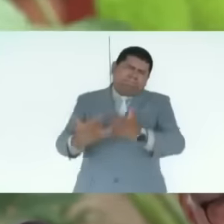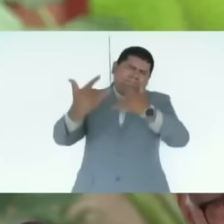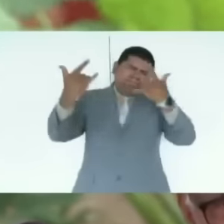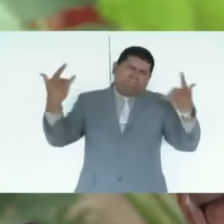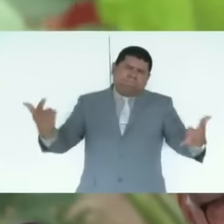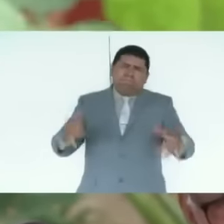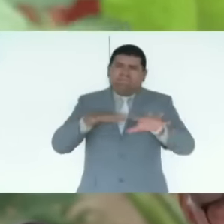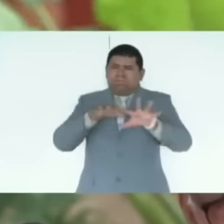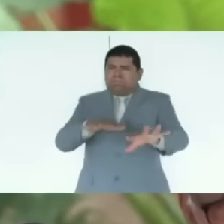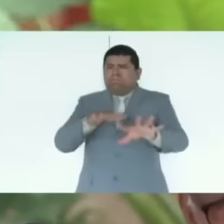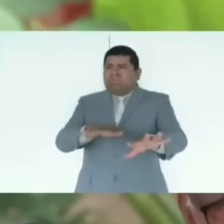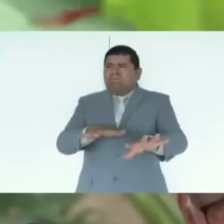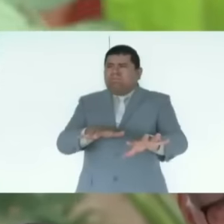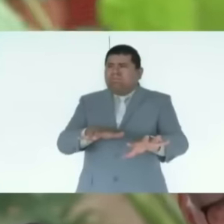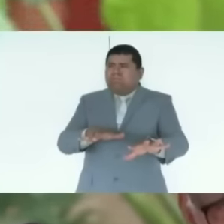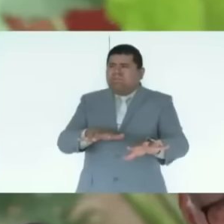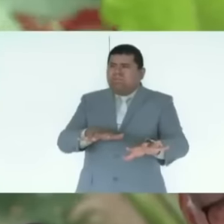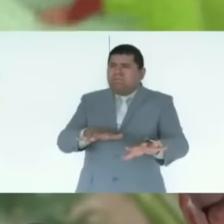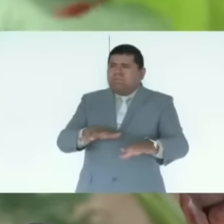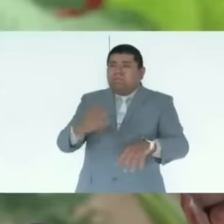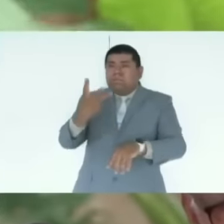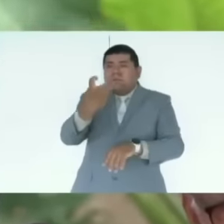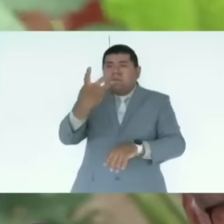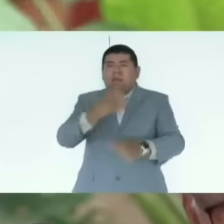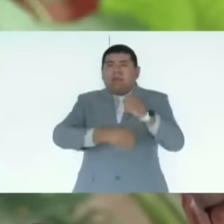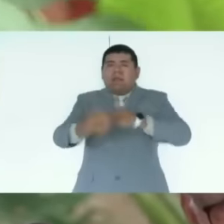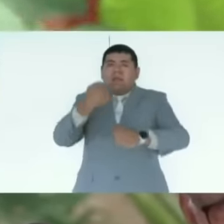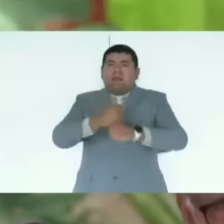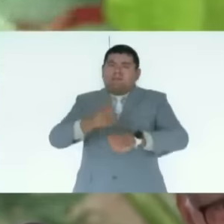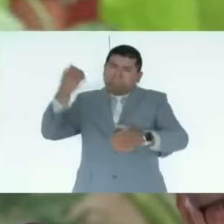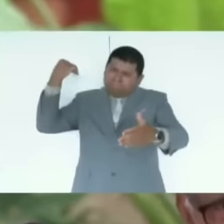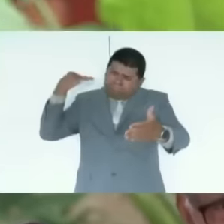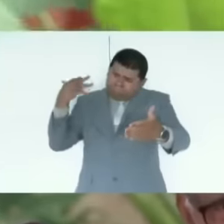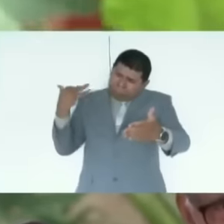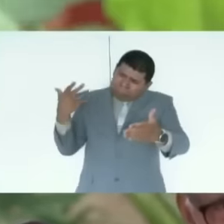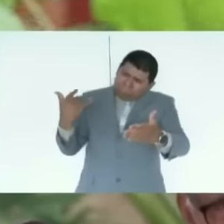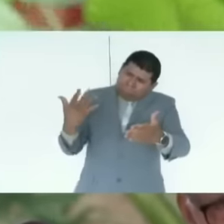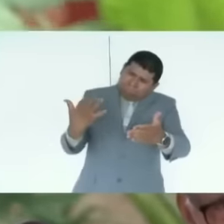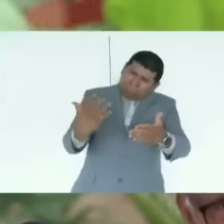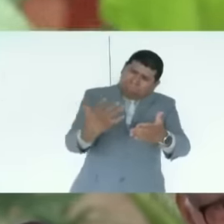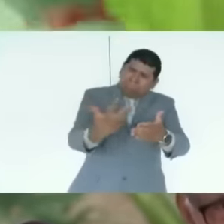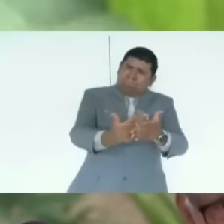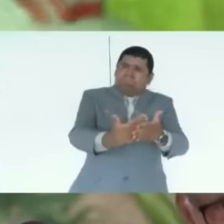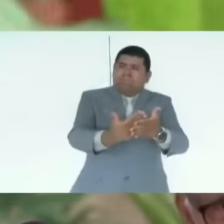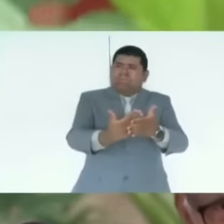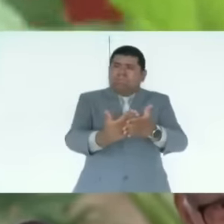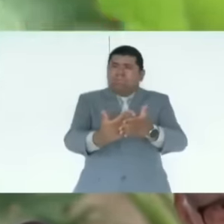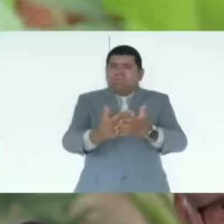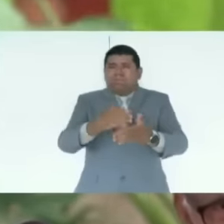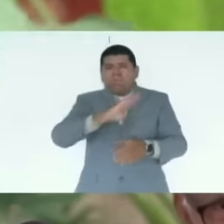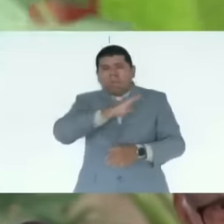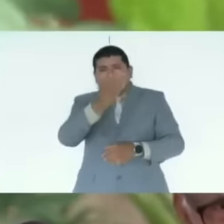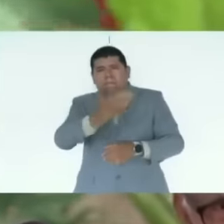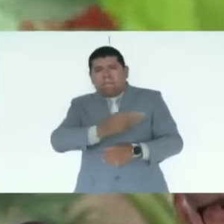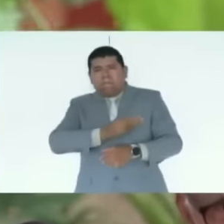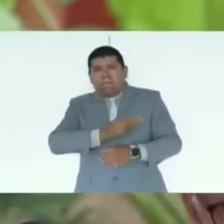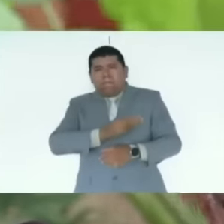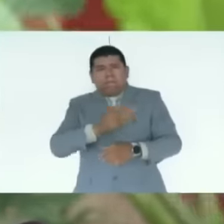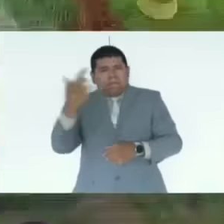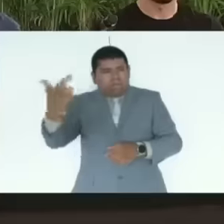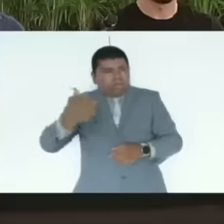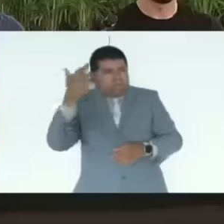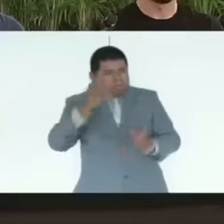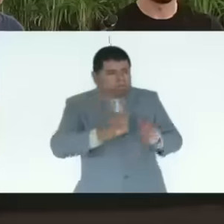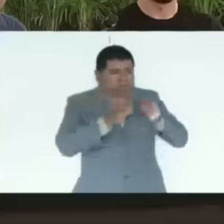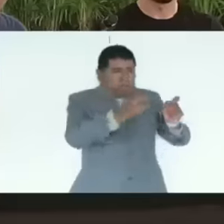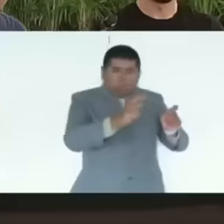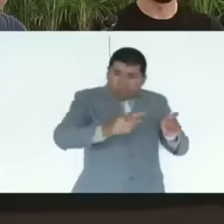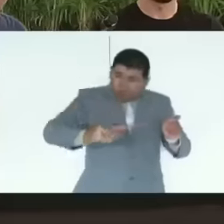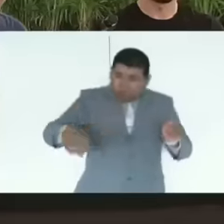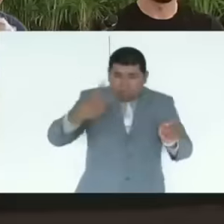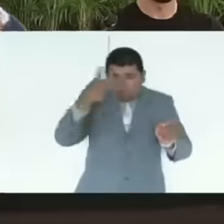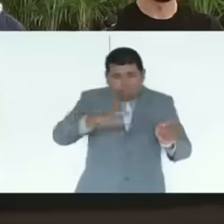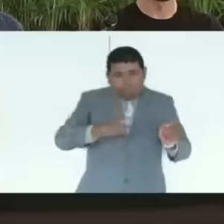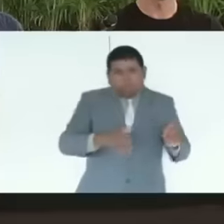nothing more than 300 years of colonial domination that Spain sent birreys the kings of